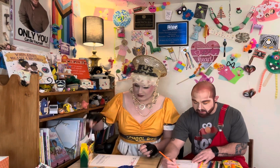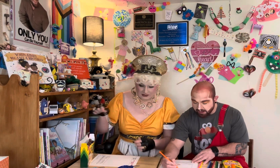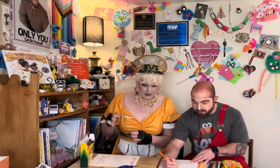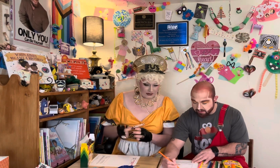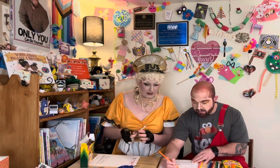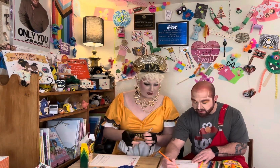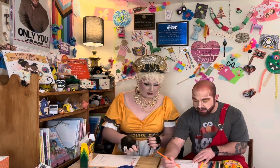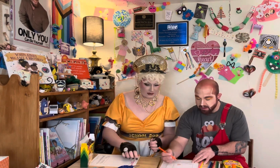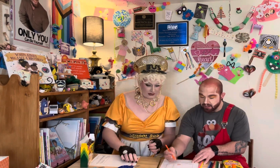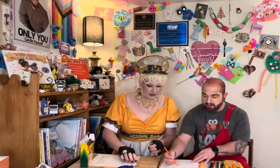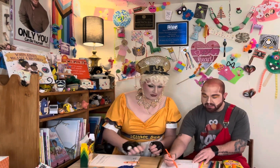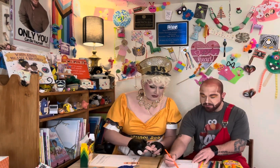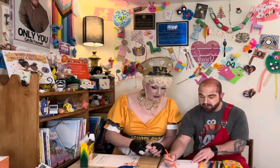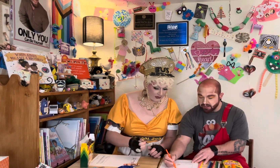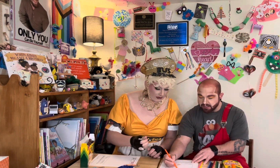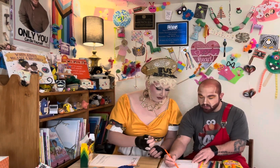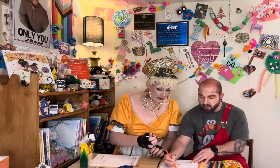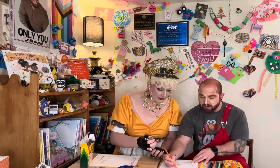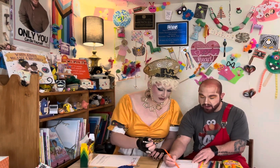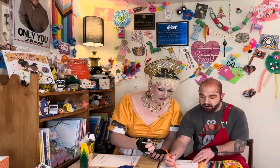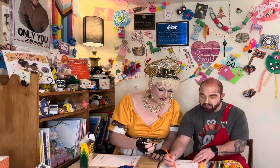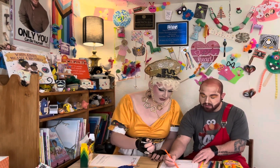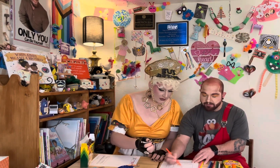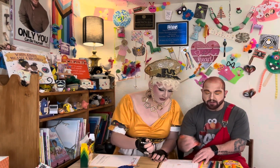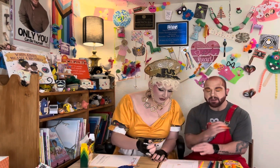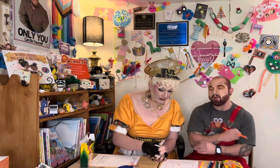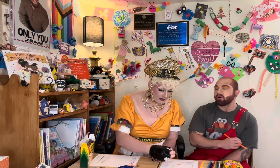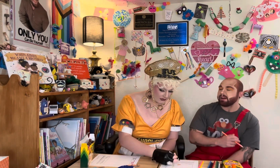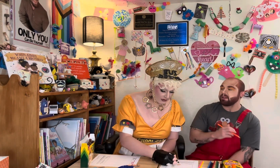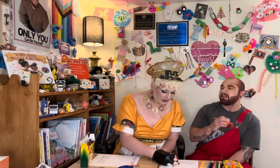created something maybe a little bit different that it didn't work out the first time. Or I didn't